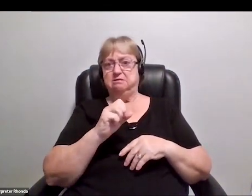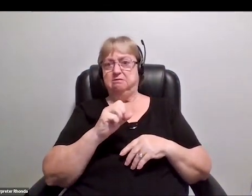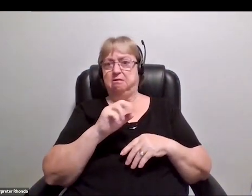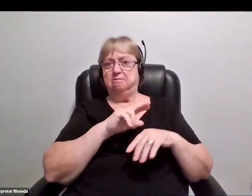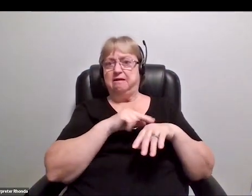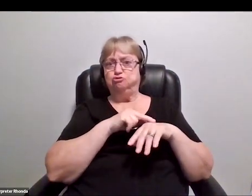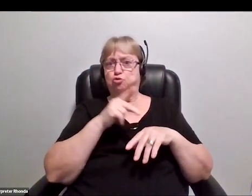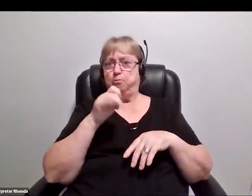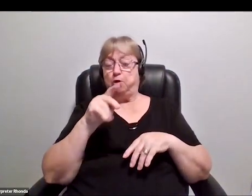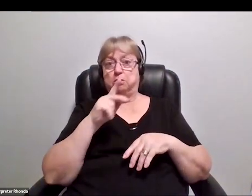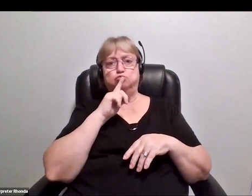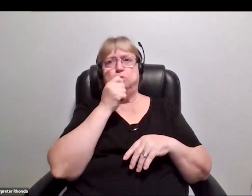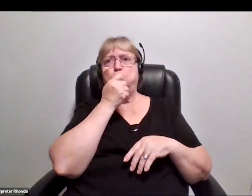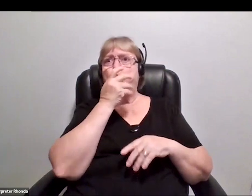It was a really warm day. It was 80-some degrees.